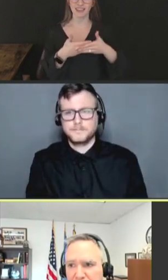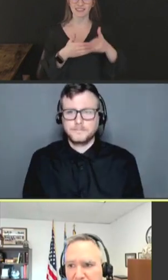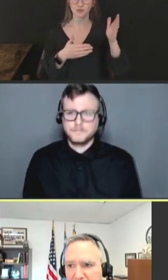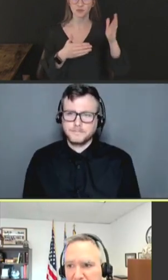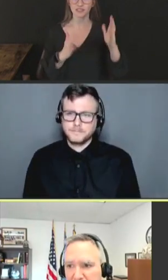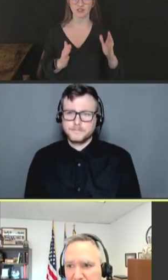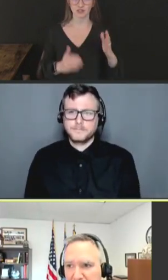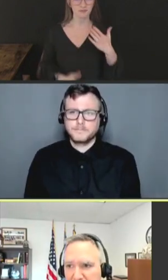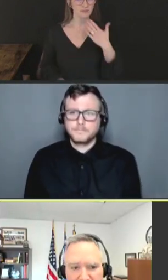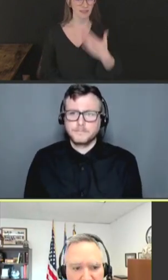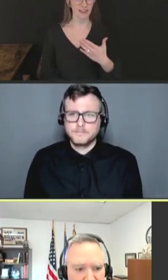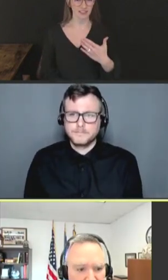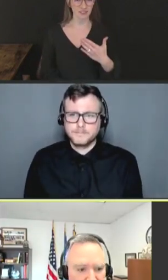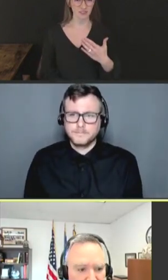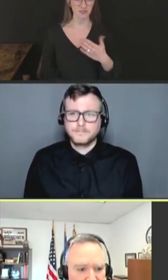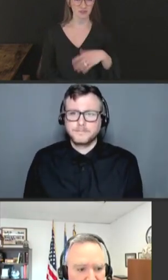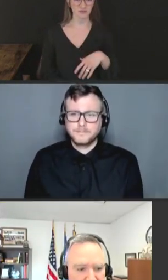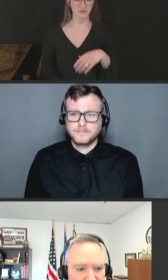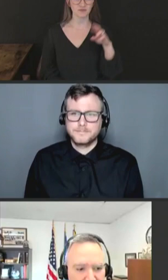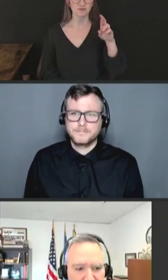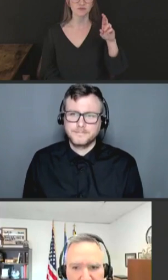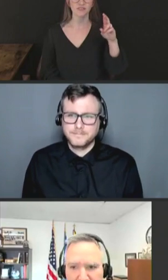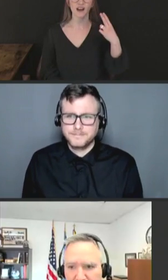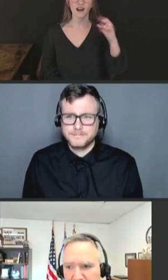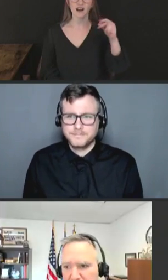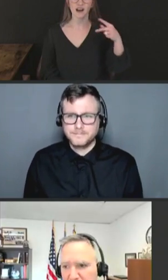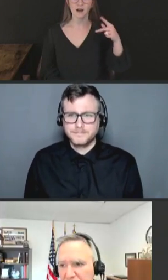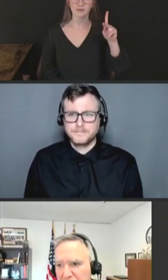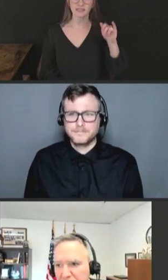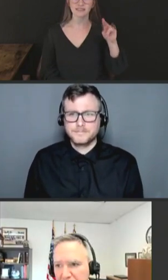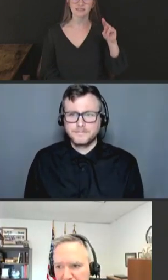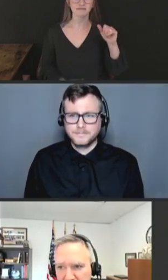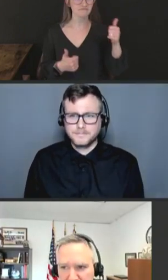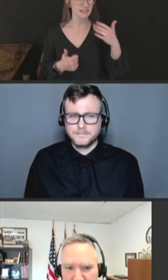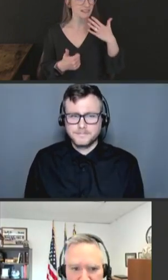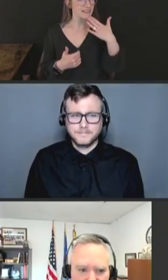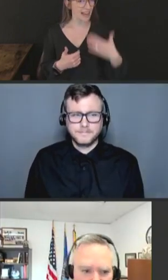Robert Hopkins: Thank you, Brad [unintelligible]. Our next presentation